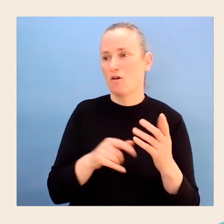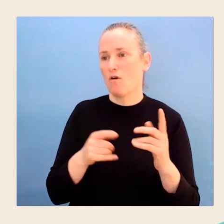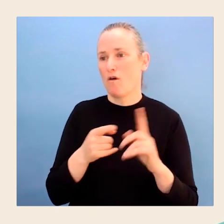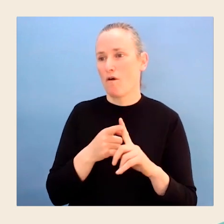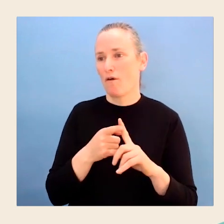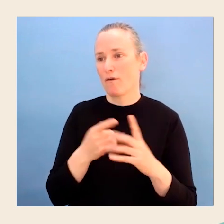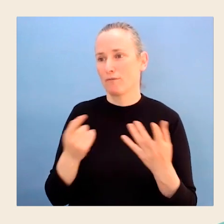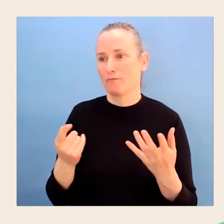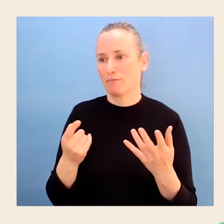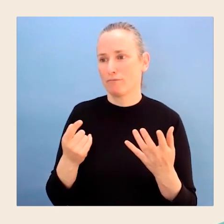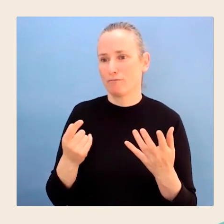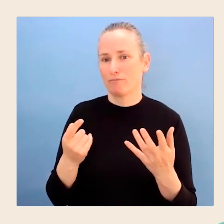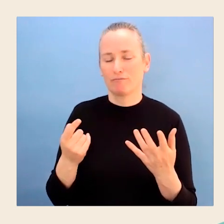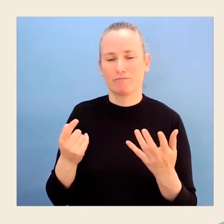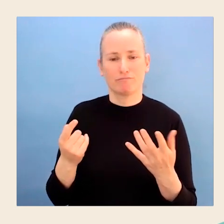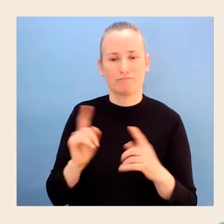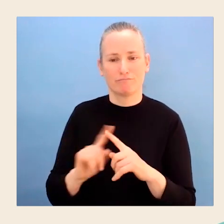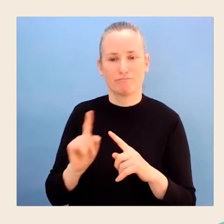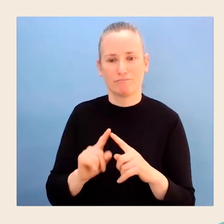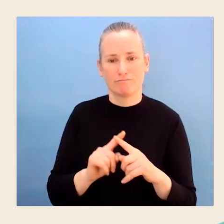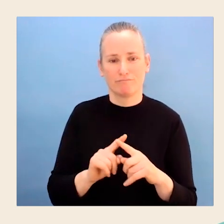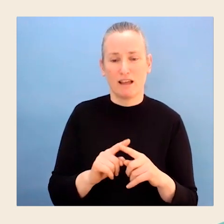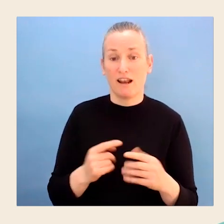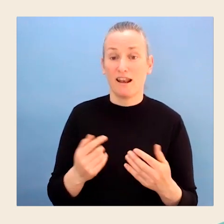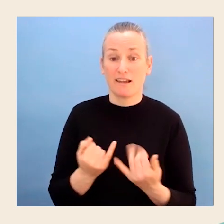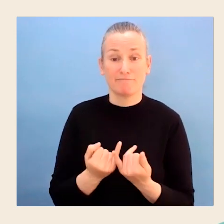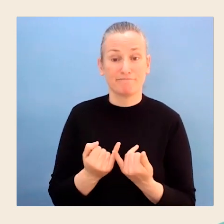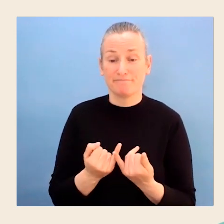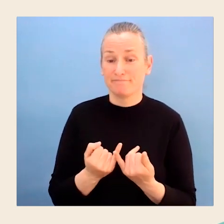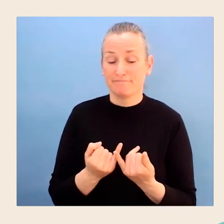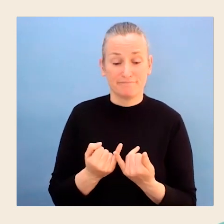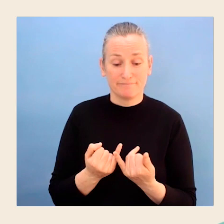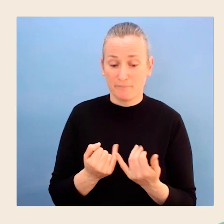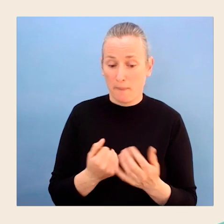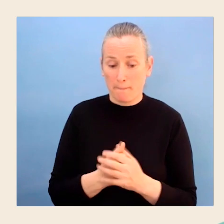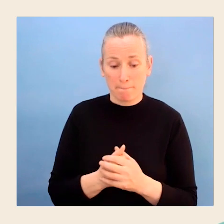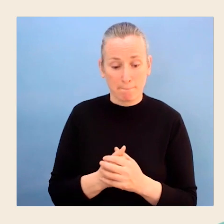I believe that one thing I would like to see